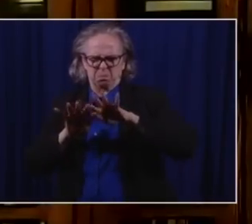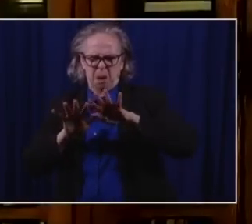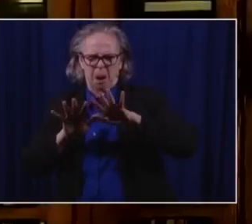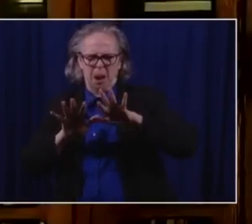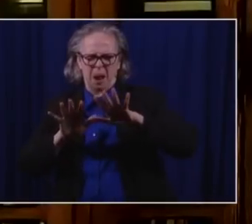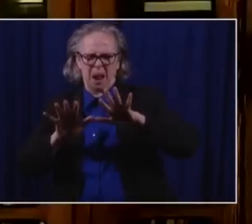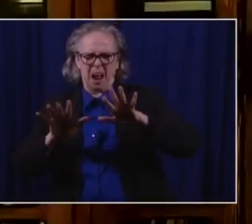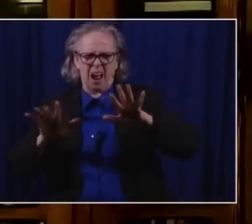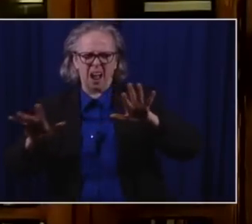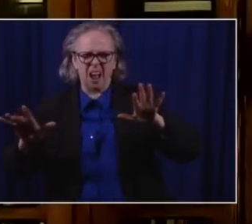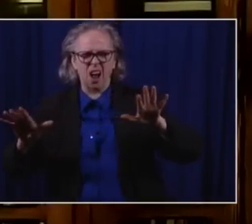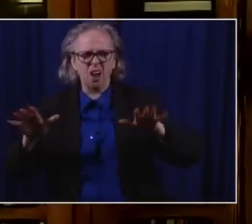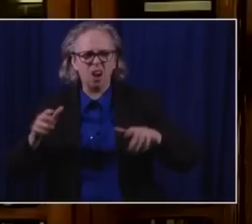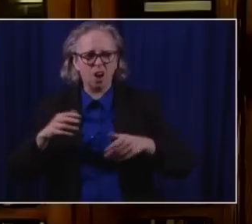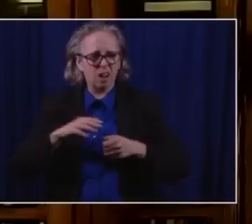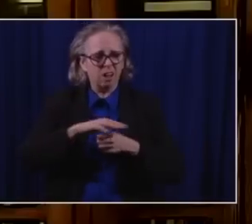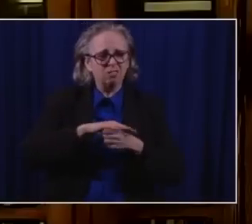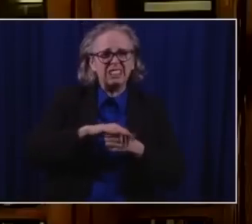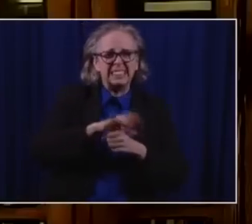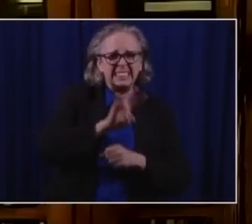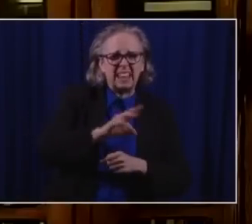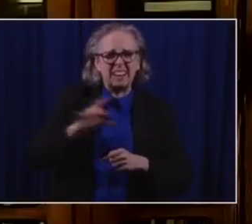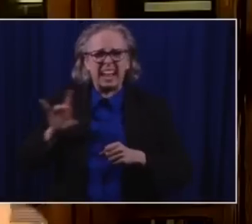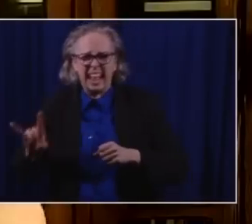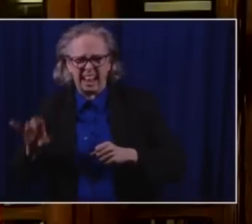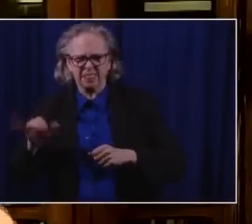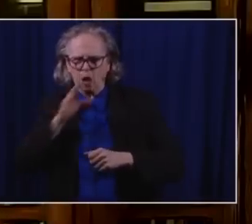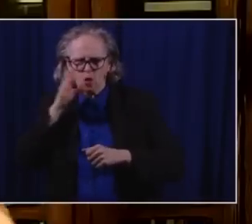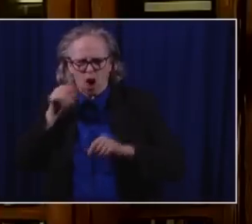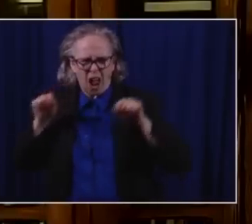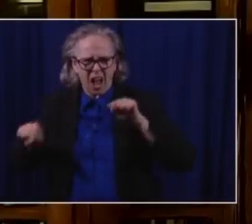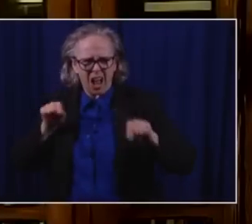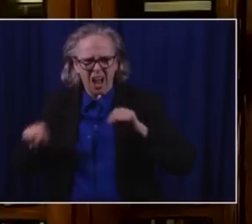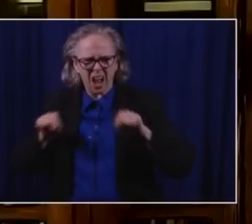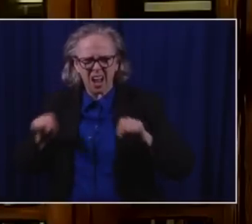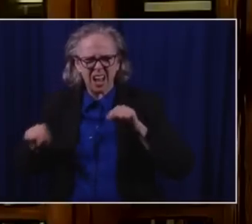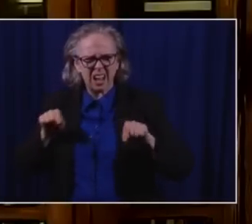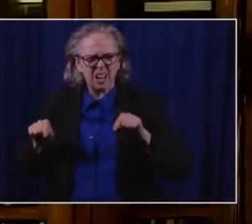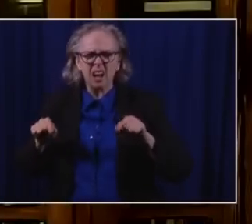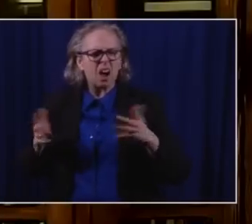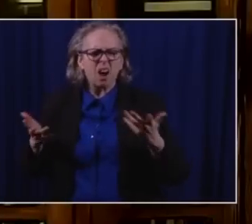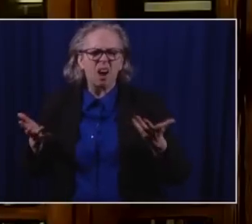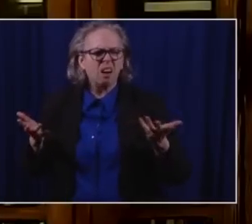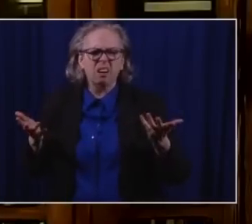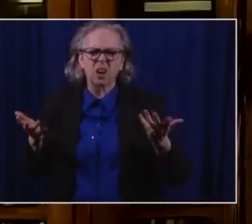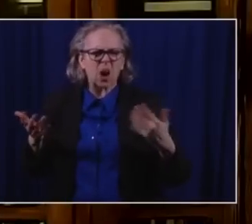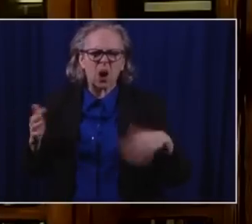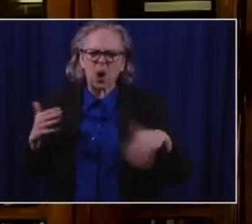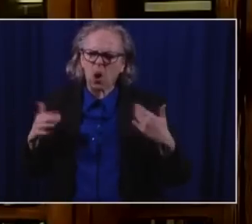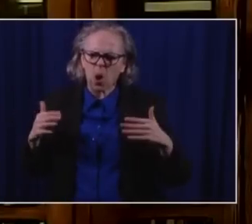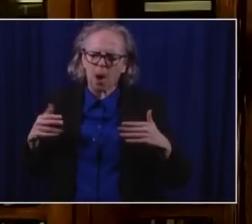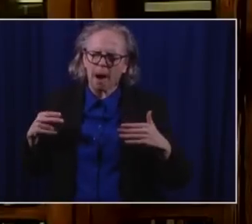different this time around compared to the spring or even spreading really throughout the